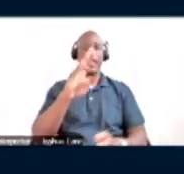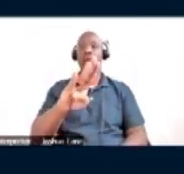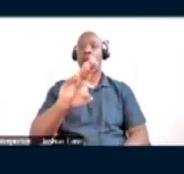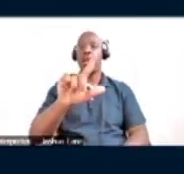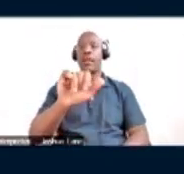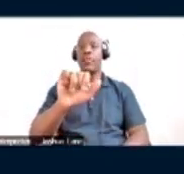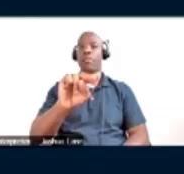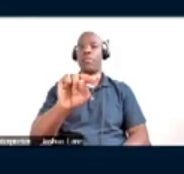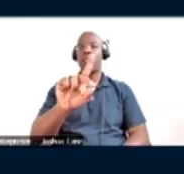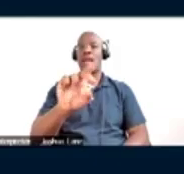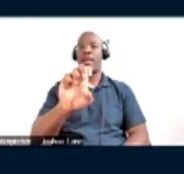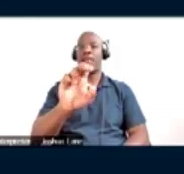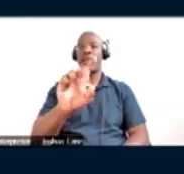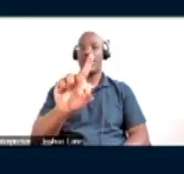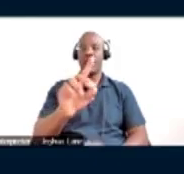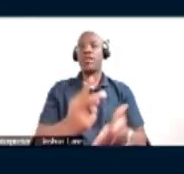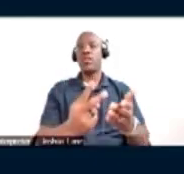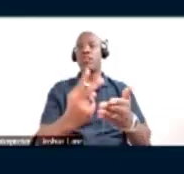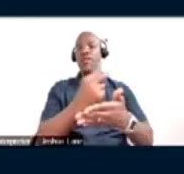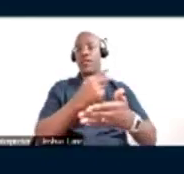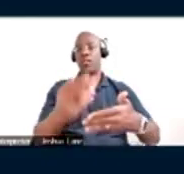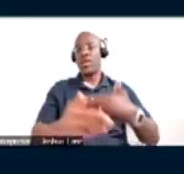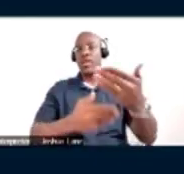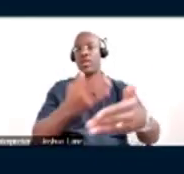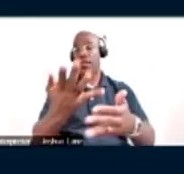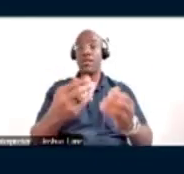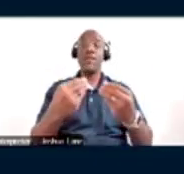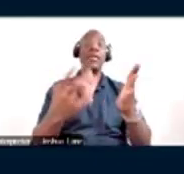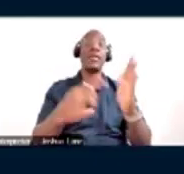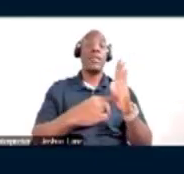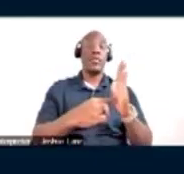So, for example, we have a three-year pilot